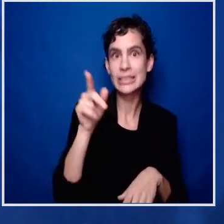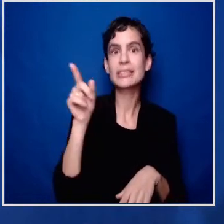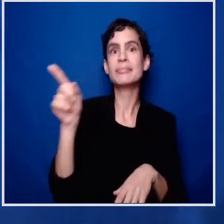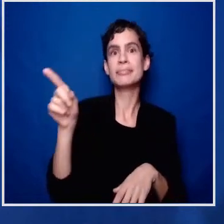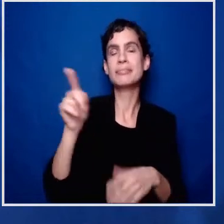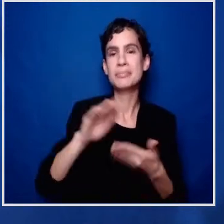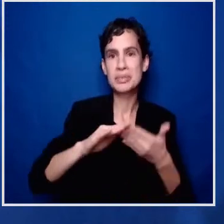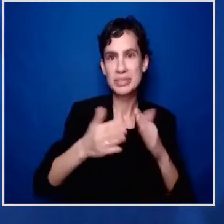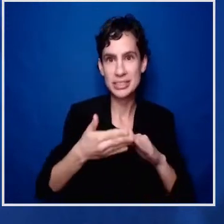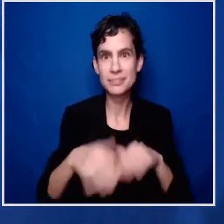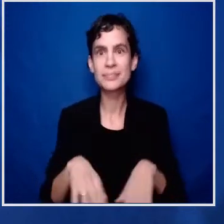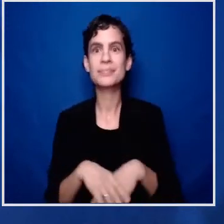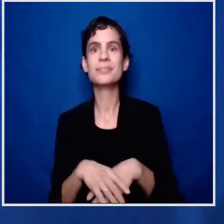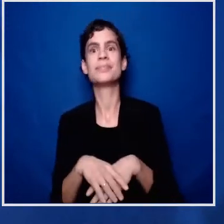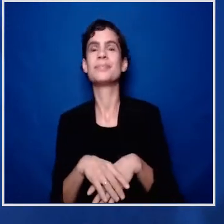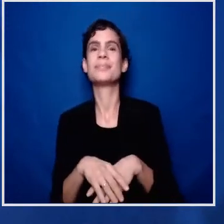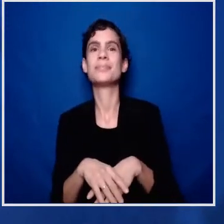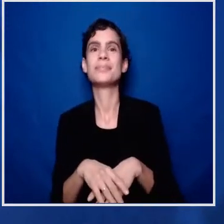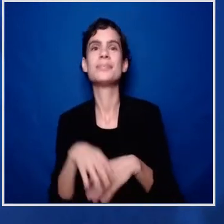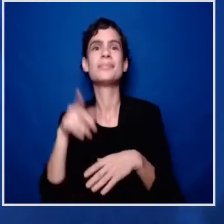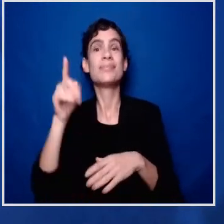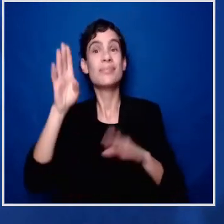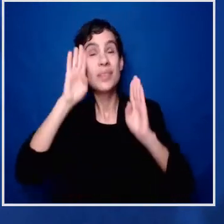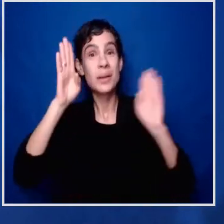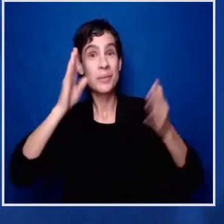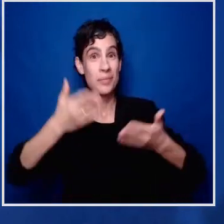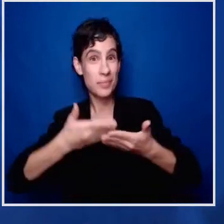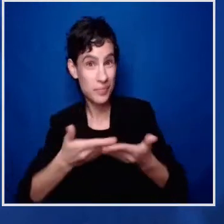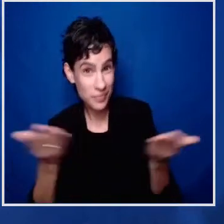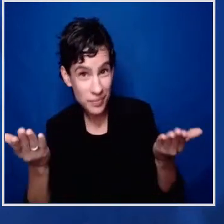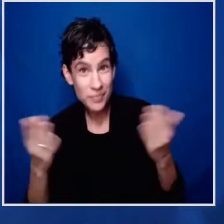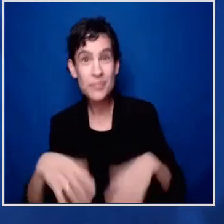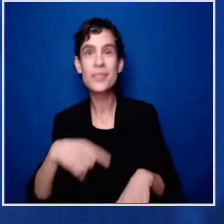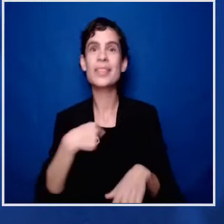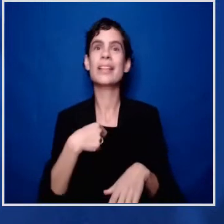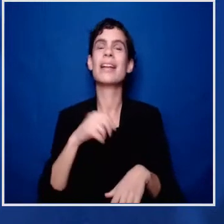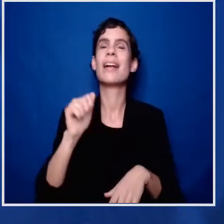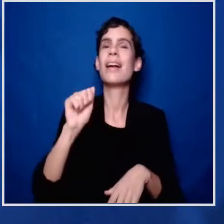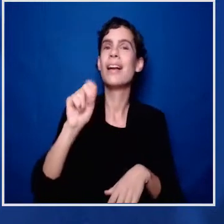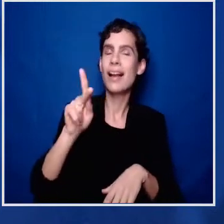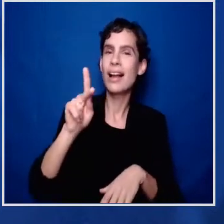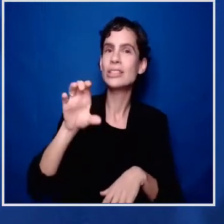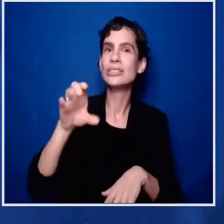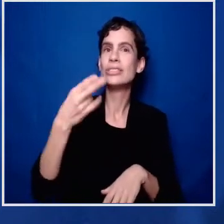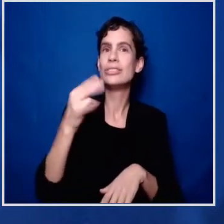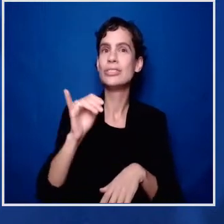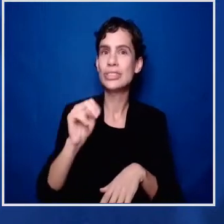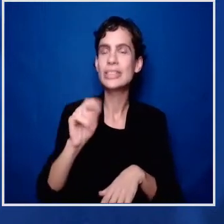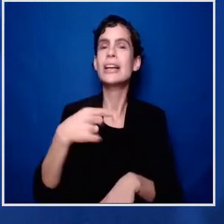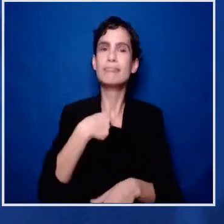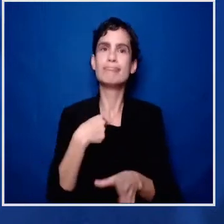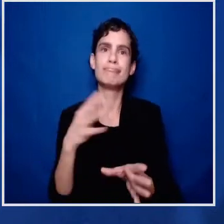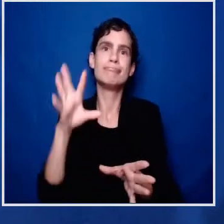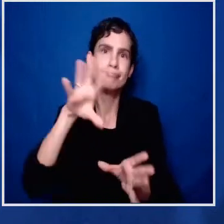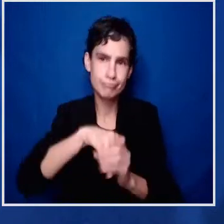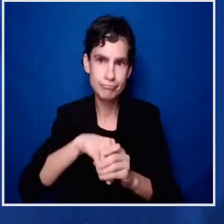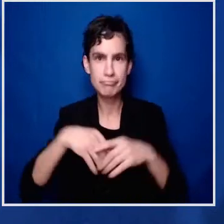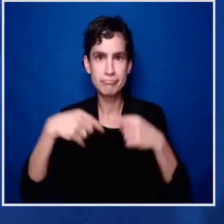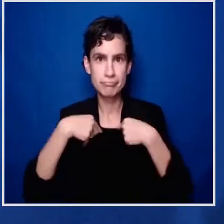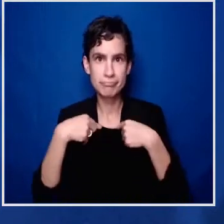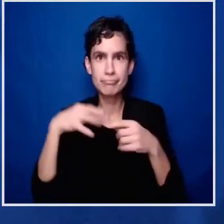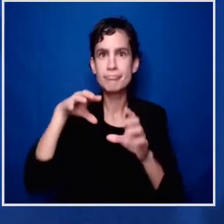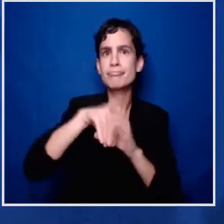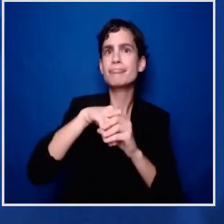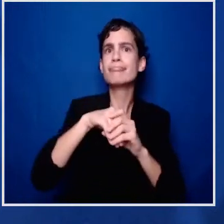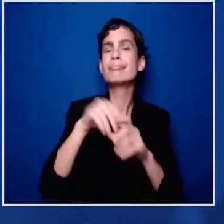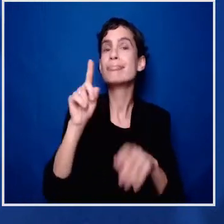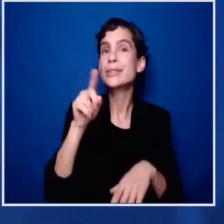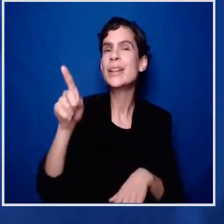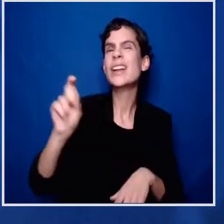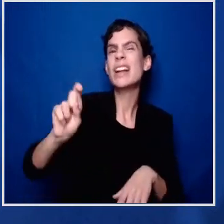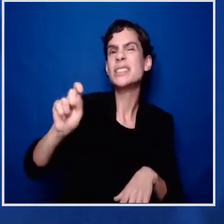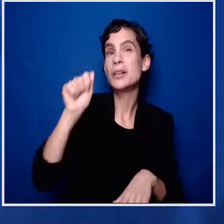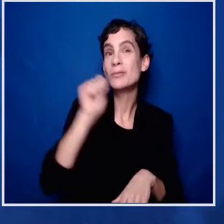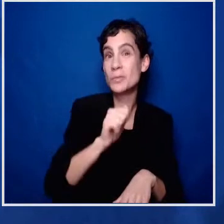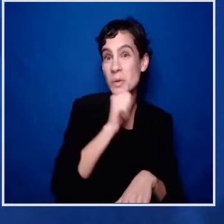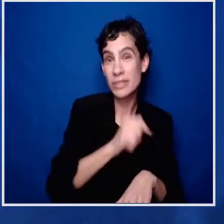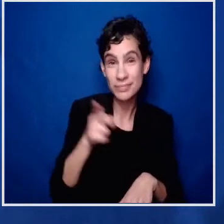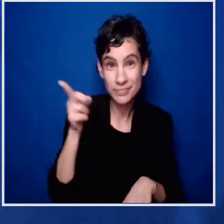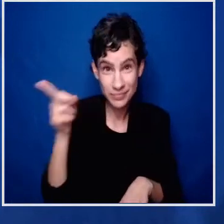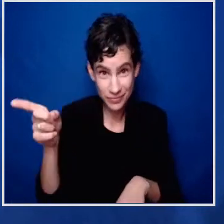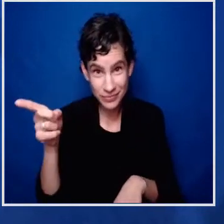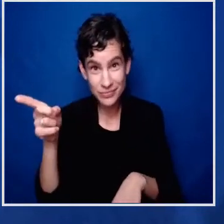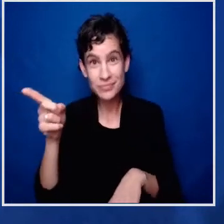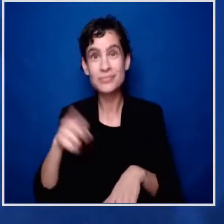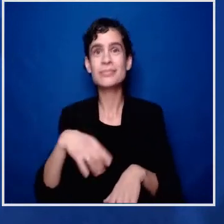HELLO, I AM THE CHAIRMAN OF